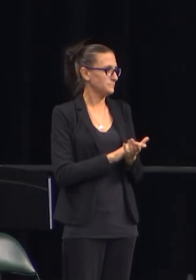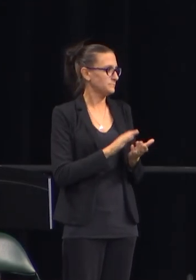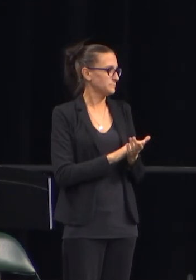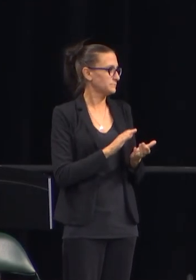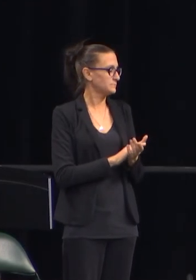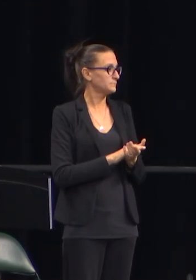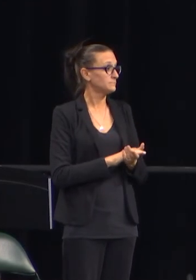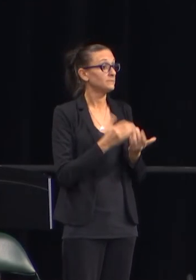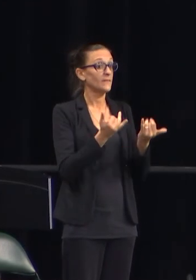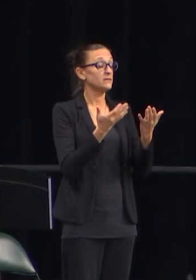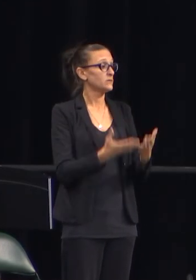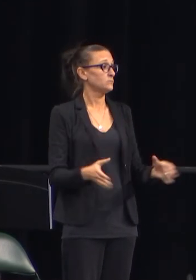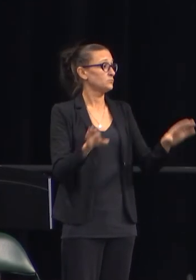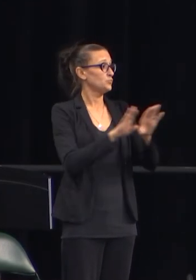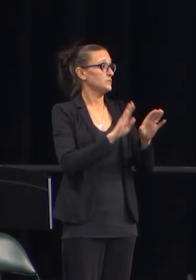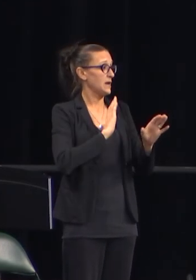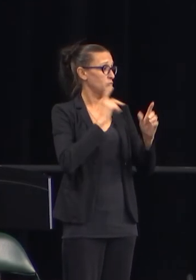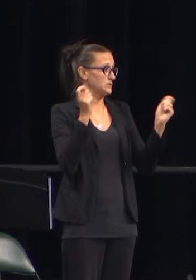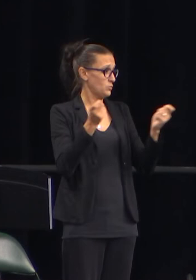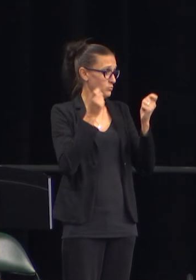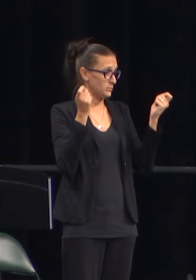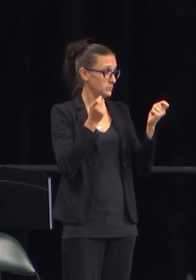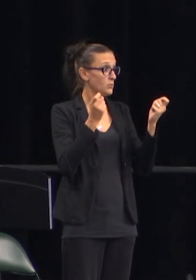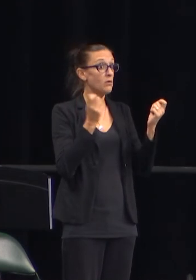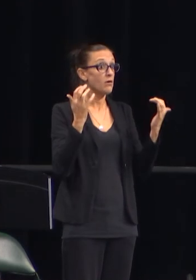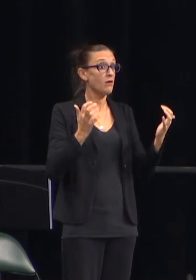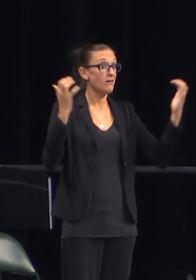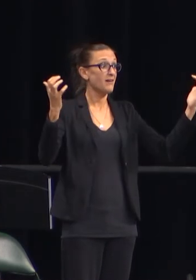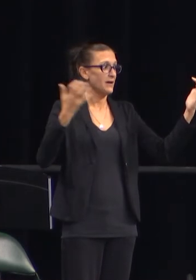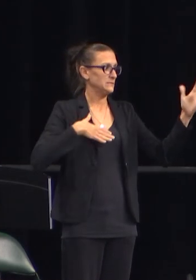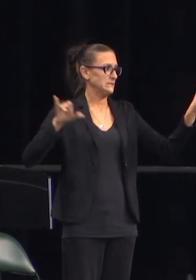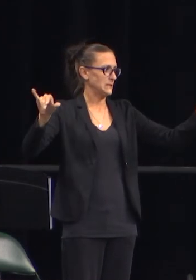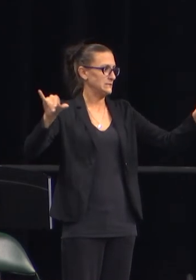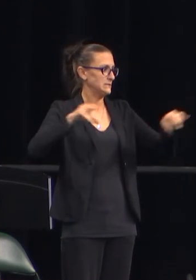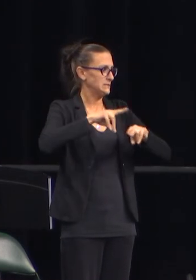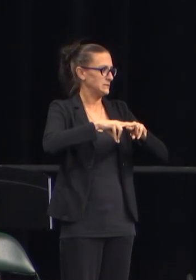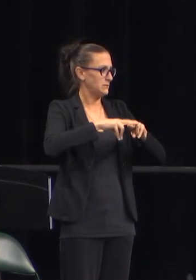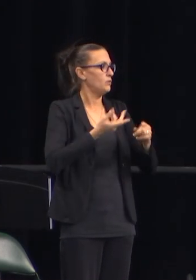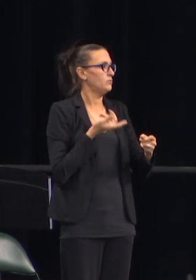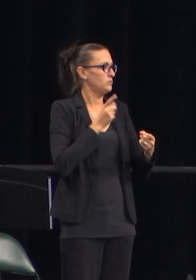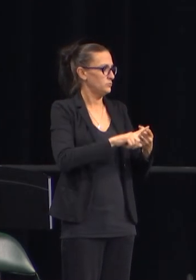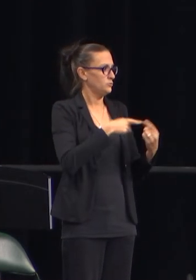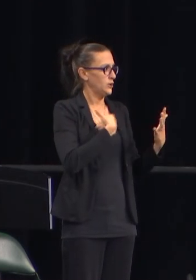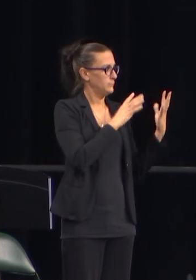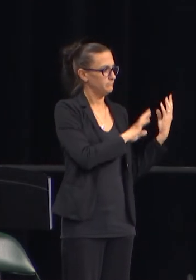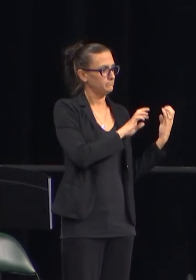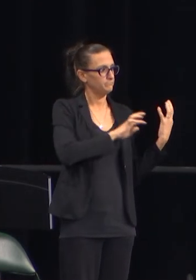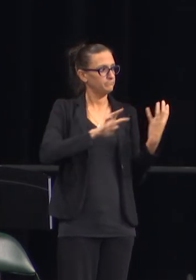This concludes our ceremony. Audience, please remain seated until the recessional ends.